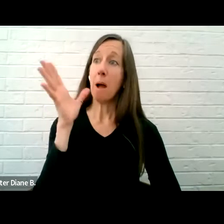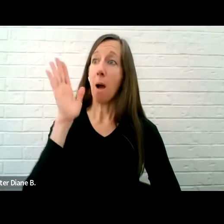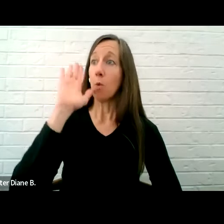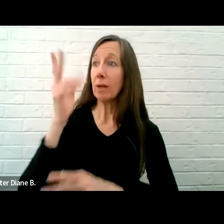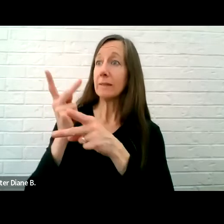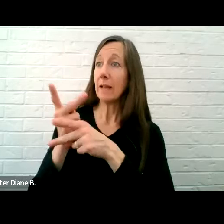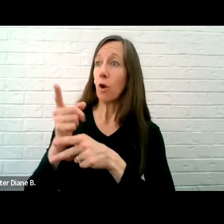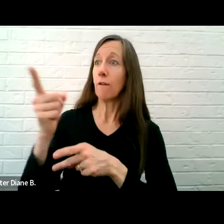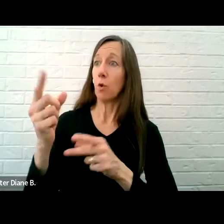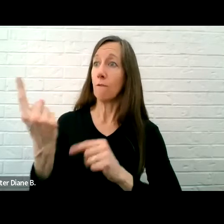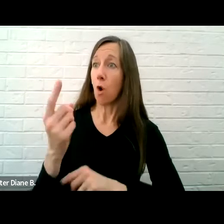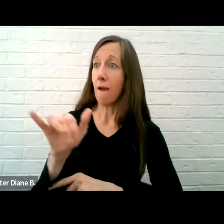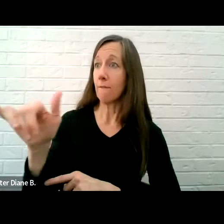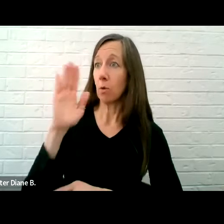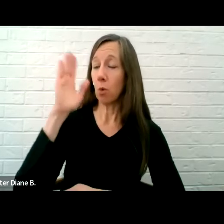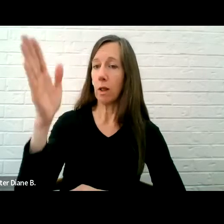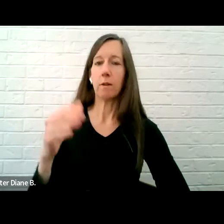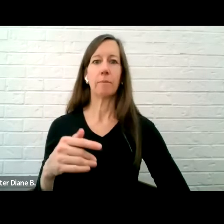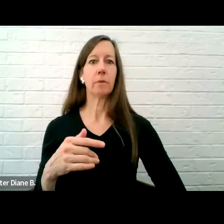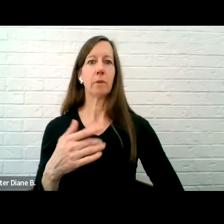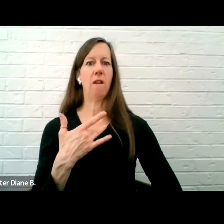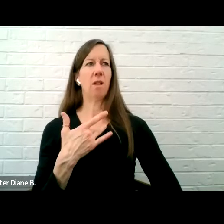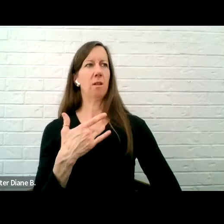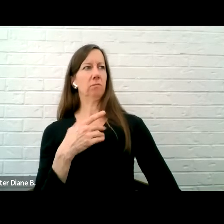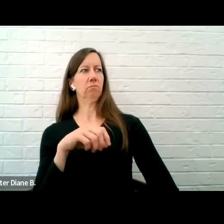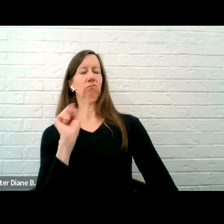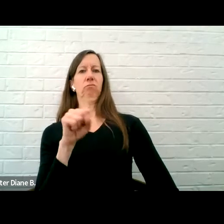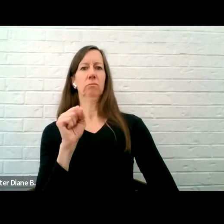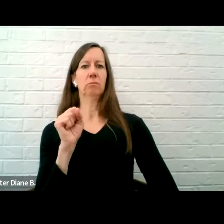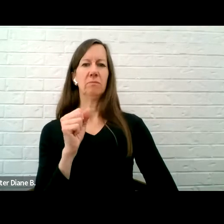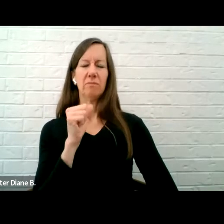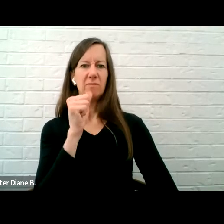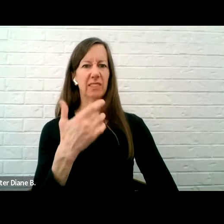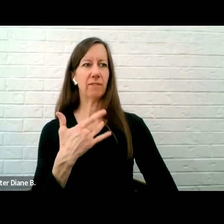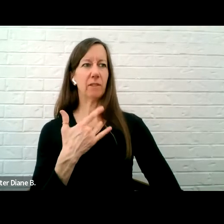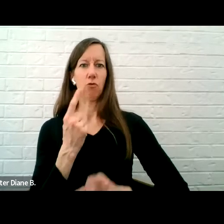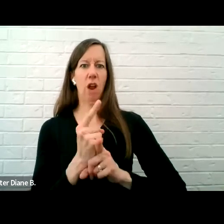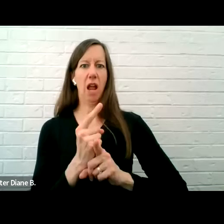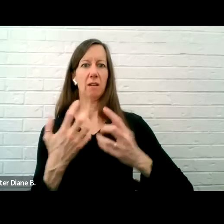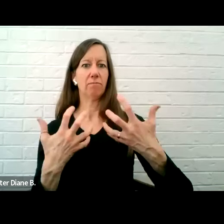And that didn't sound good to me, and then or you could live in a nice group home,